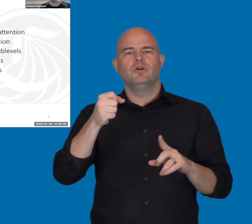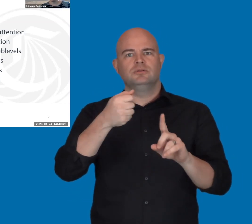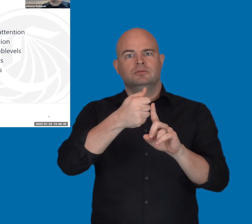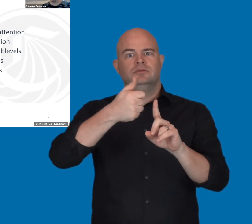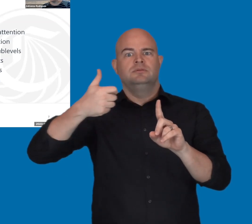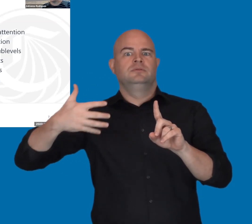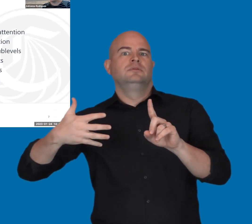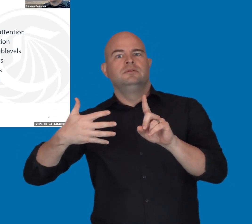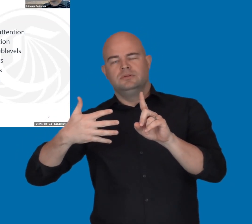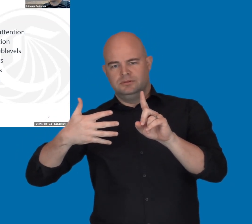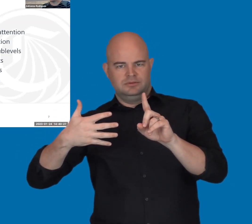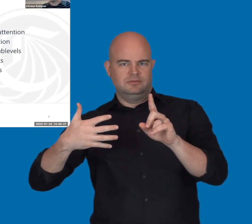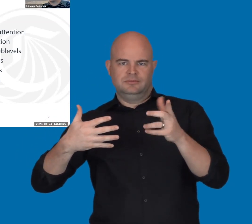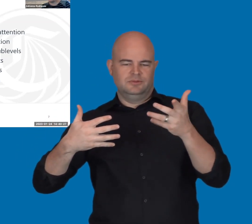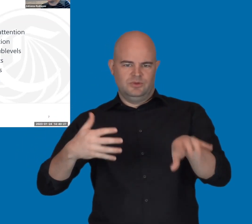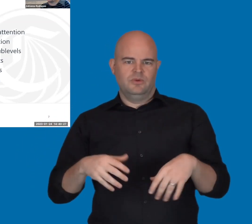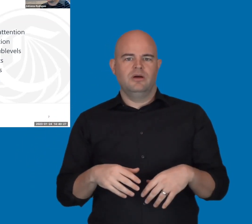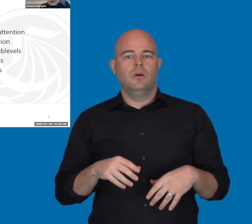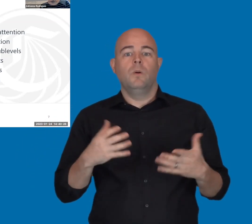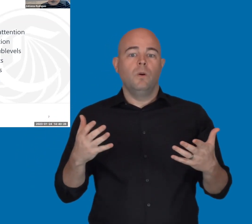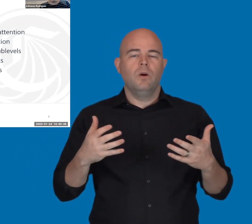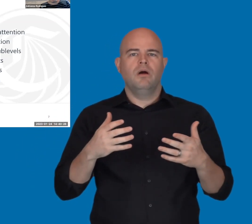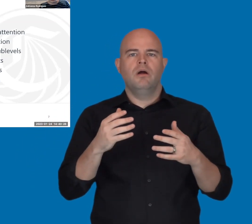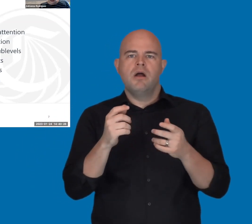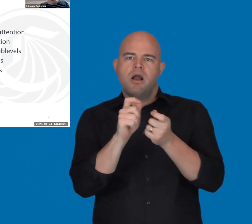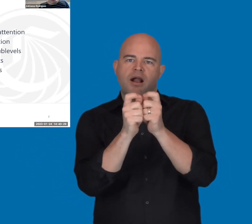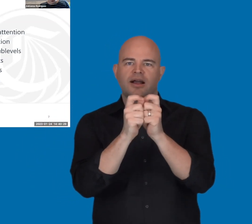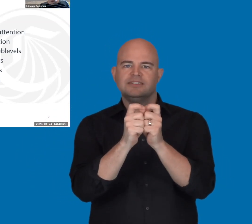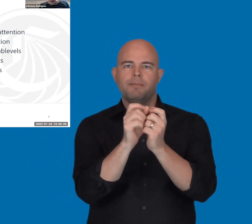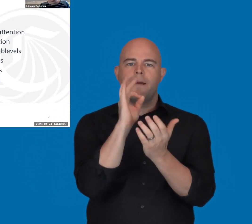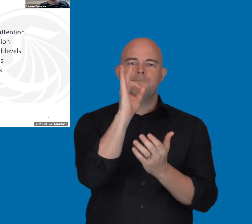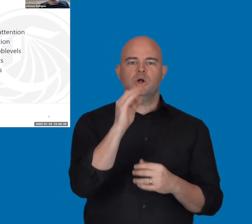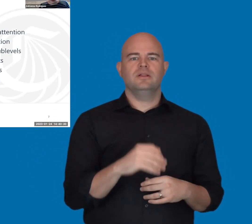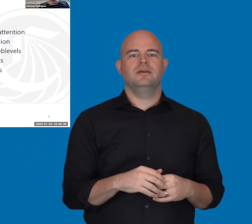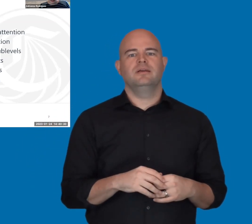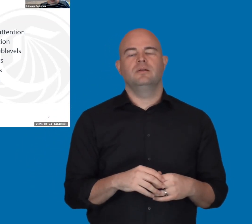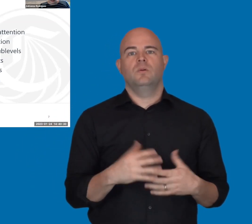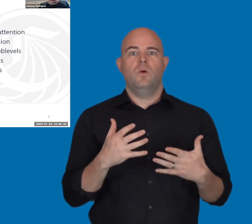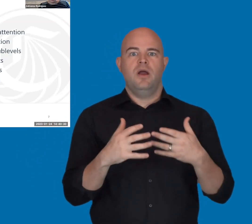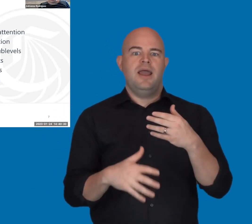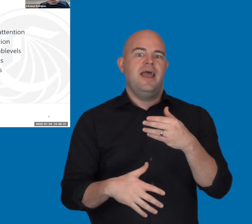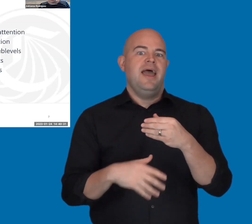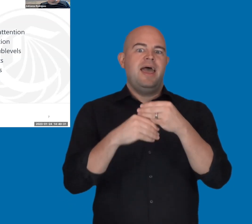So, by manually we mean don't just type a one-period-space